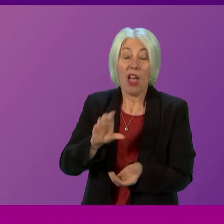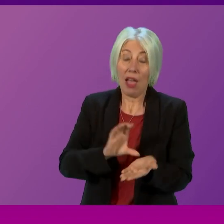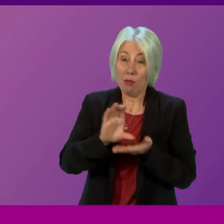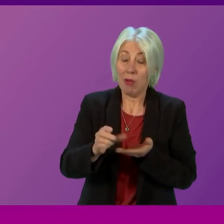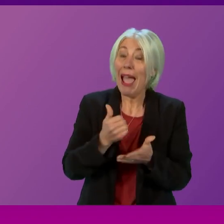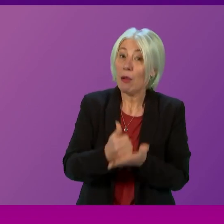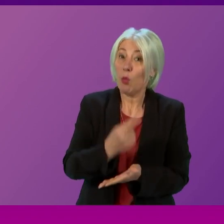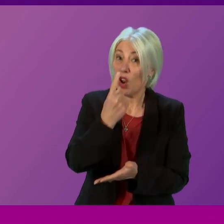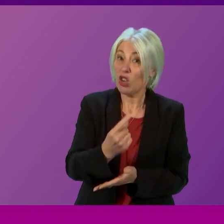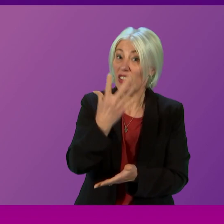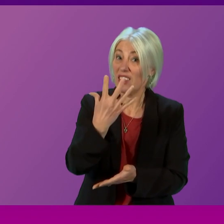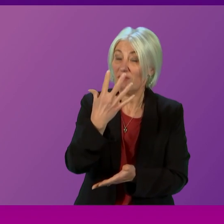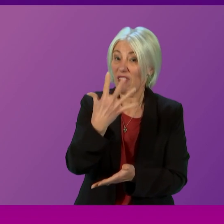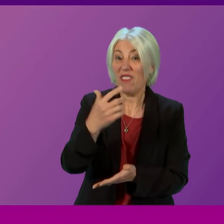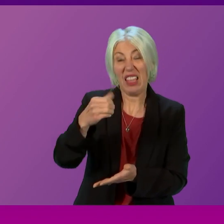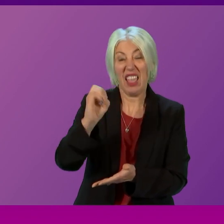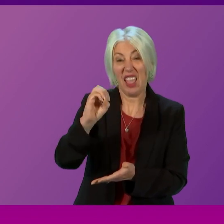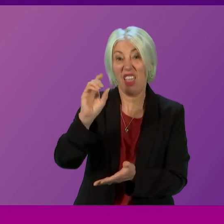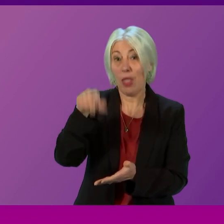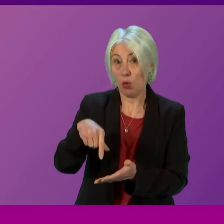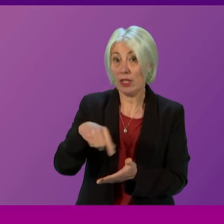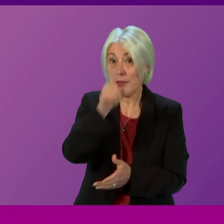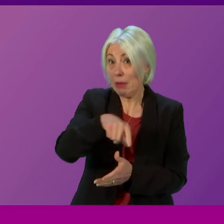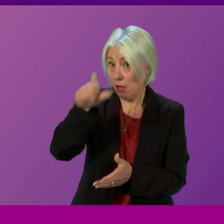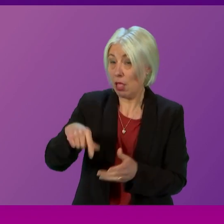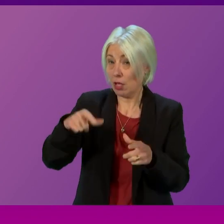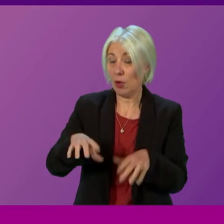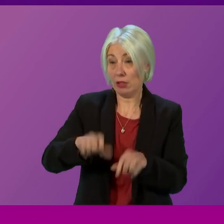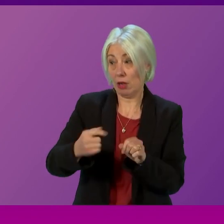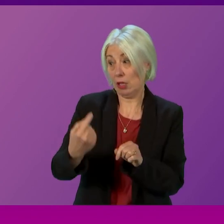low-income households all over Scotland since the scheme began in October 2020.